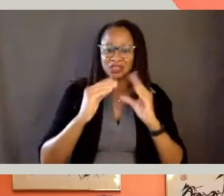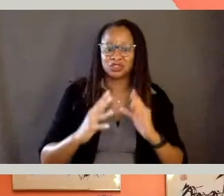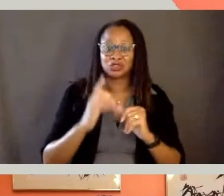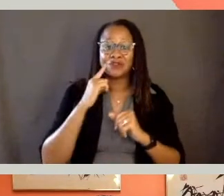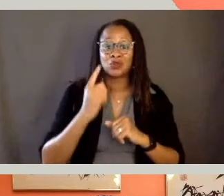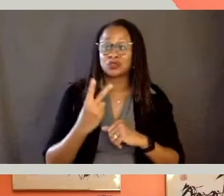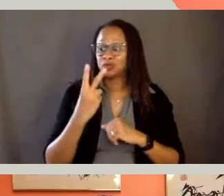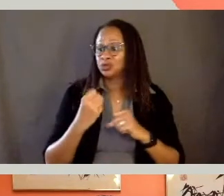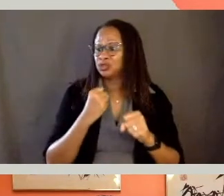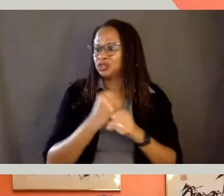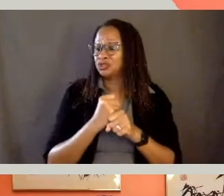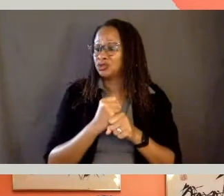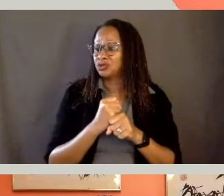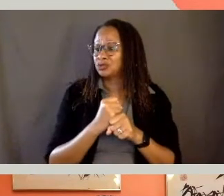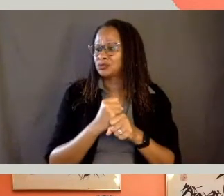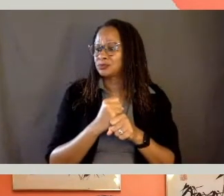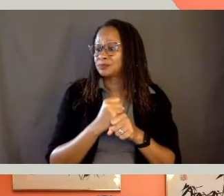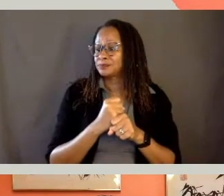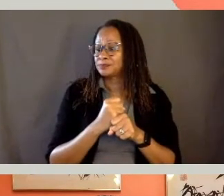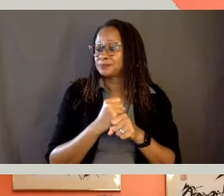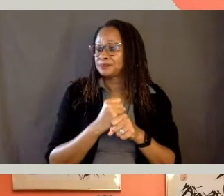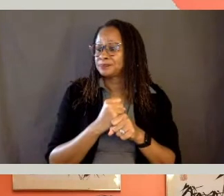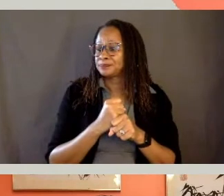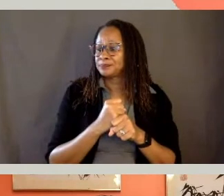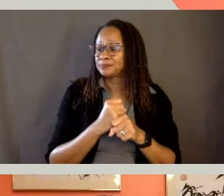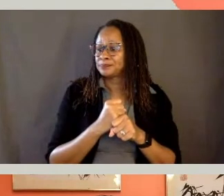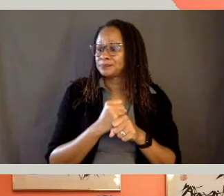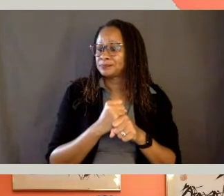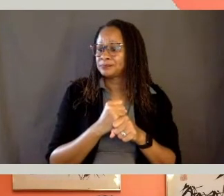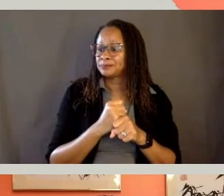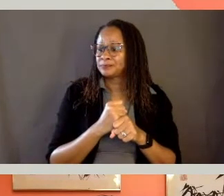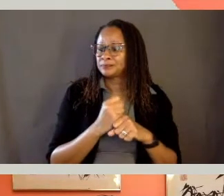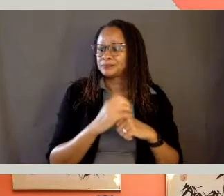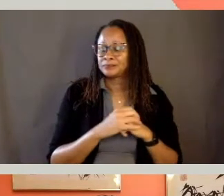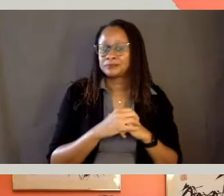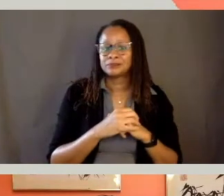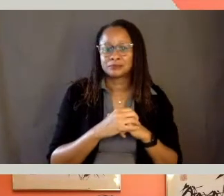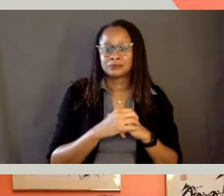The film took three years to edit and and micro editor,